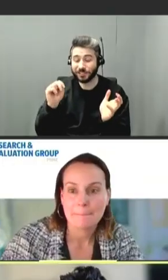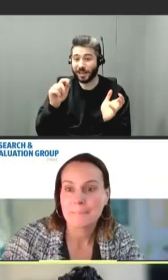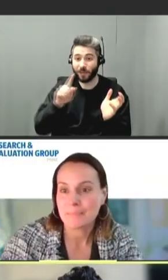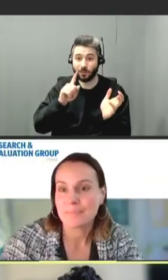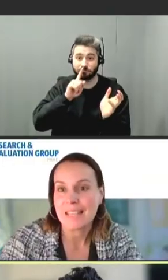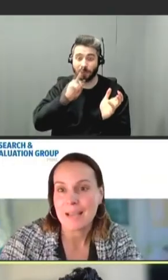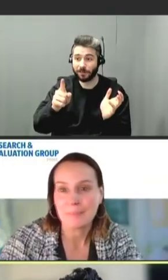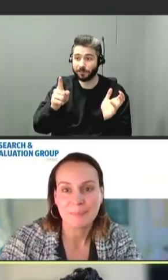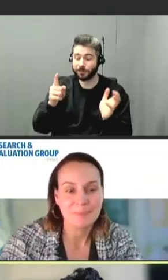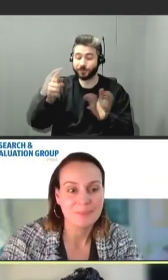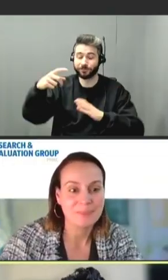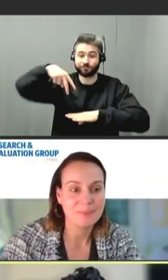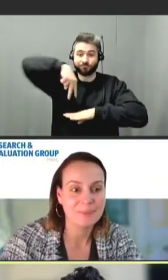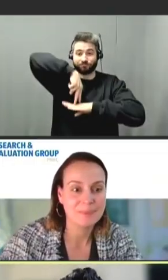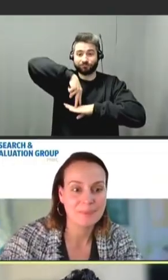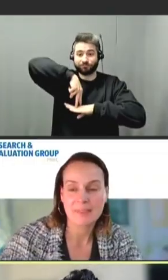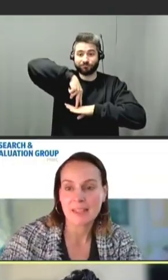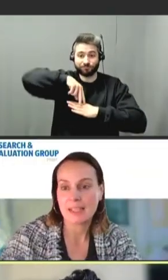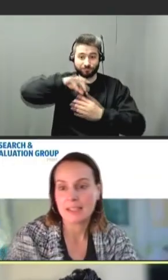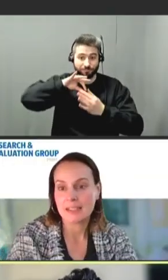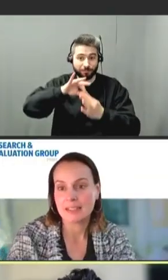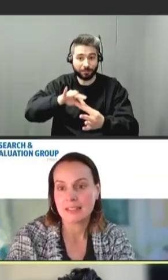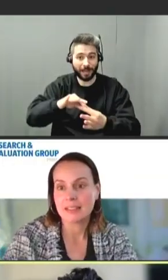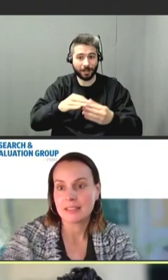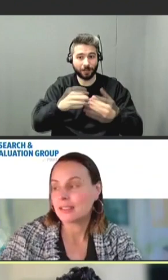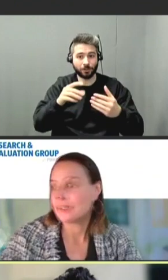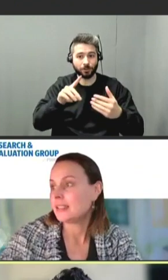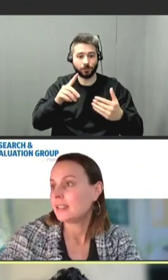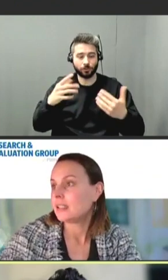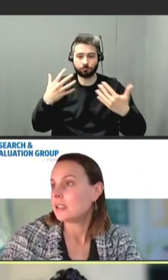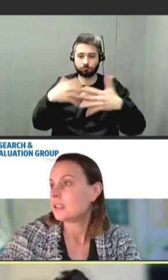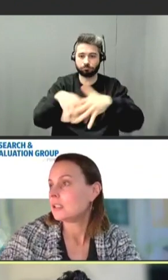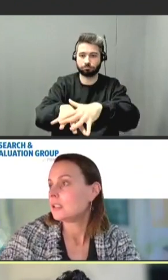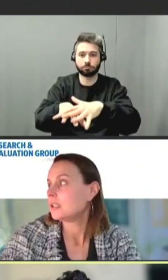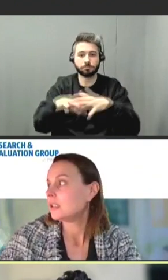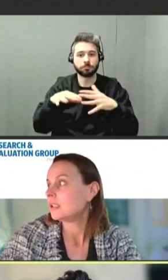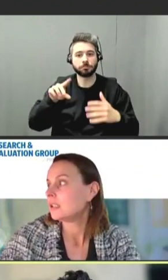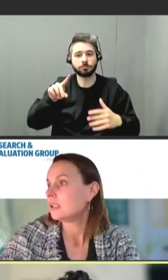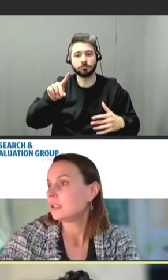Kristen Flickinger: About disaggregated data. So I think it's a really important question about